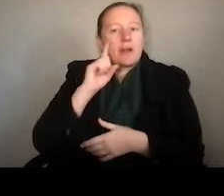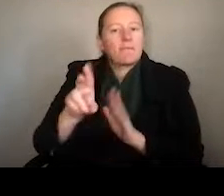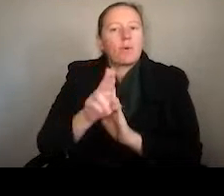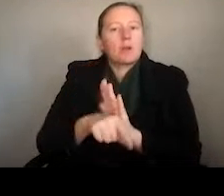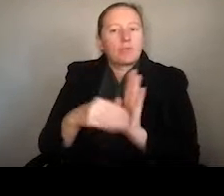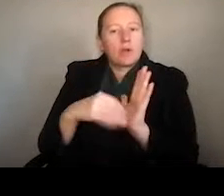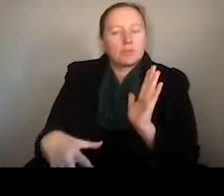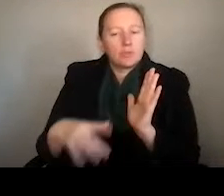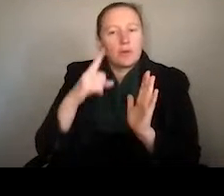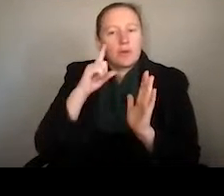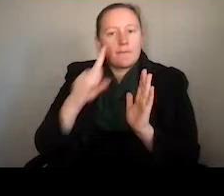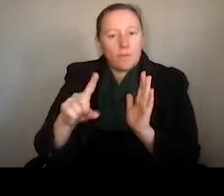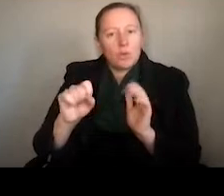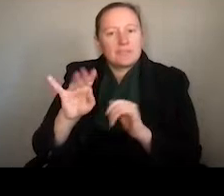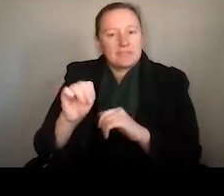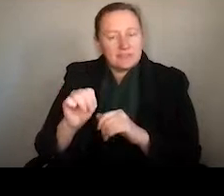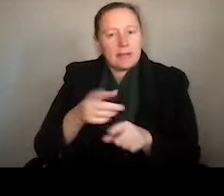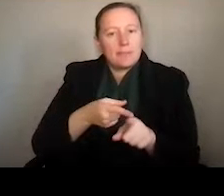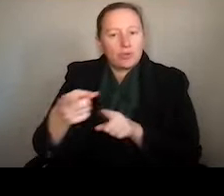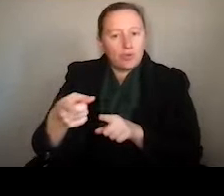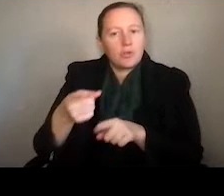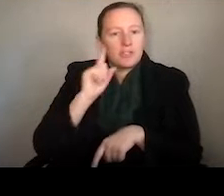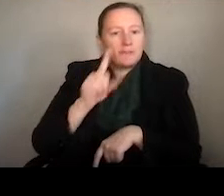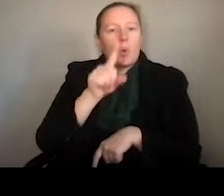pursuing STEM degrees in these institutions.